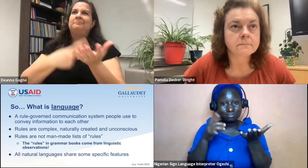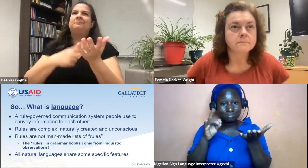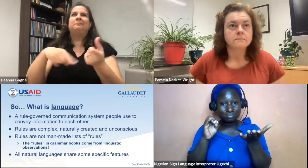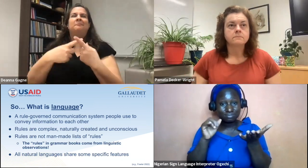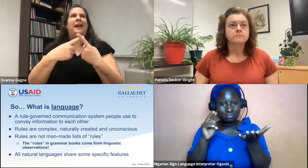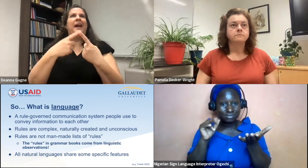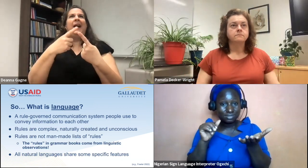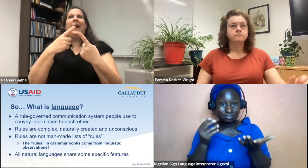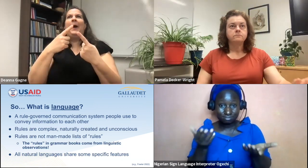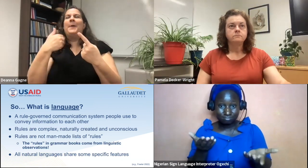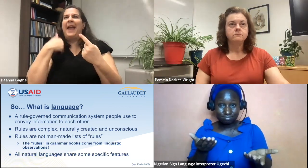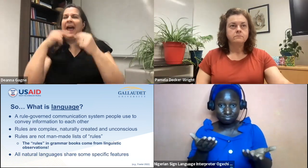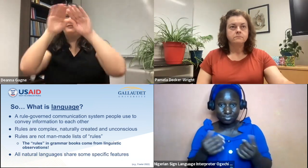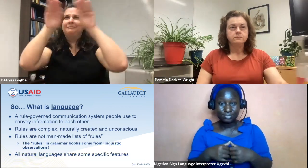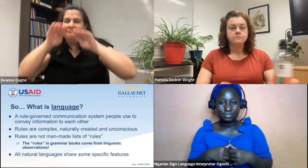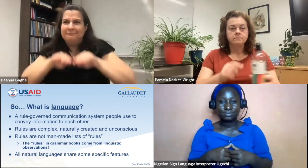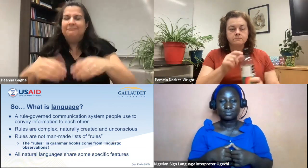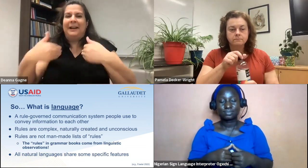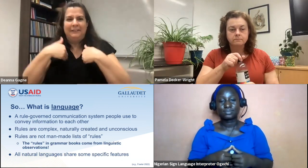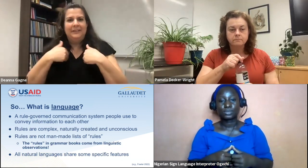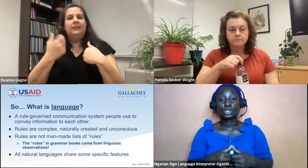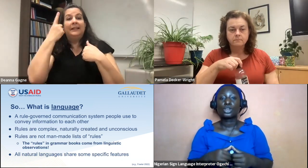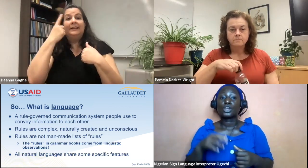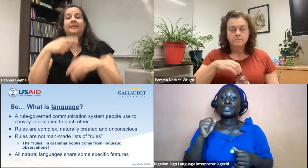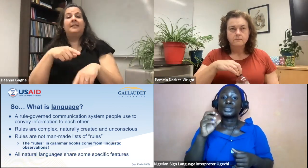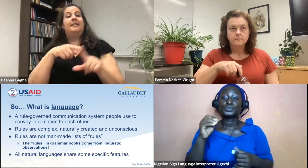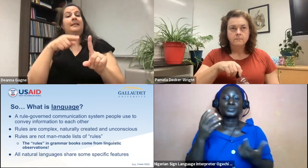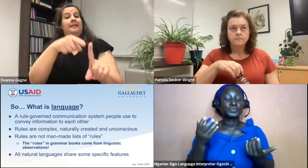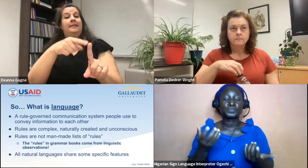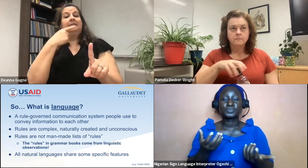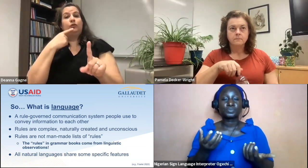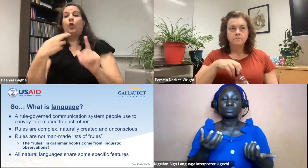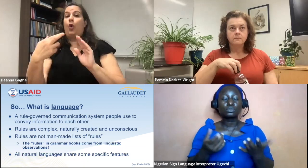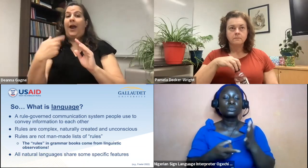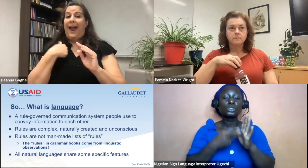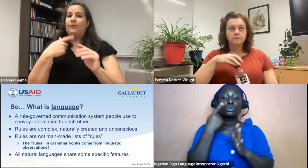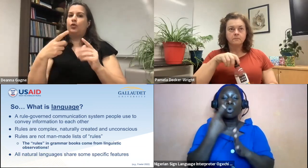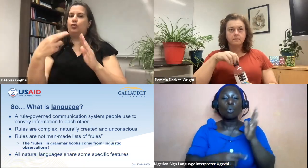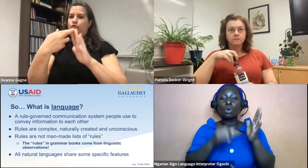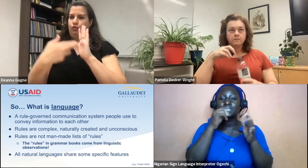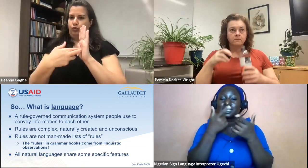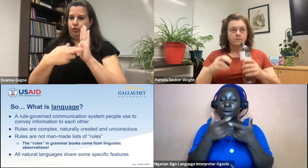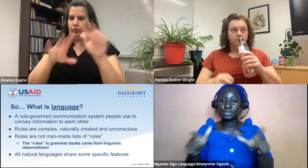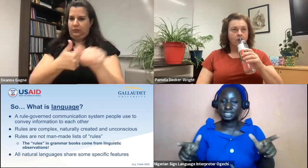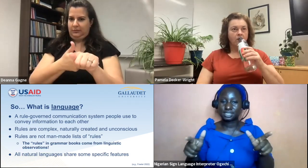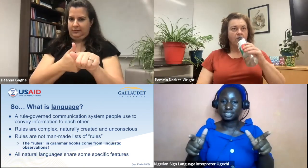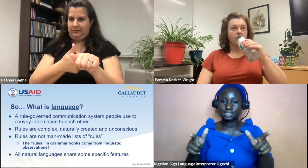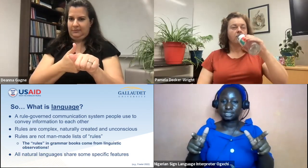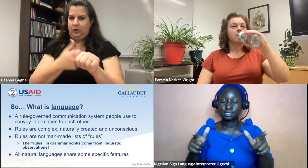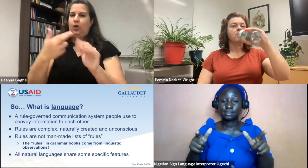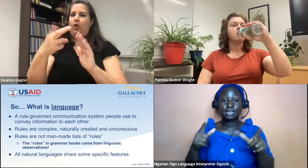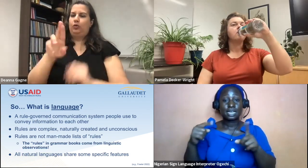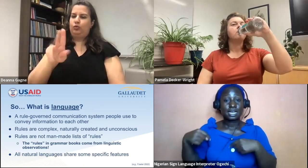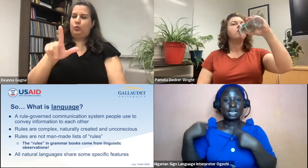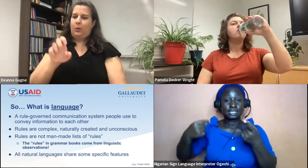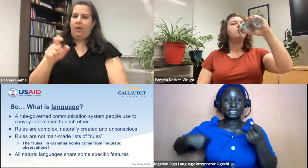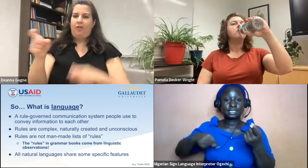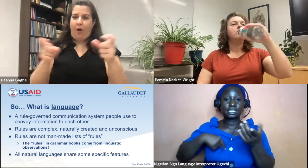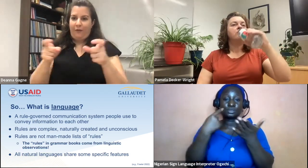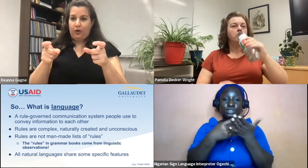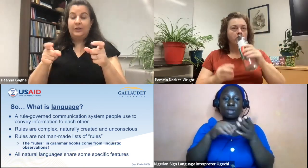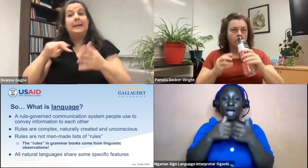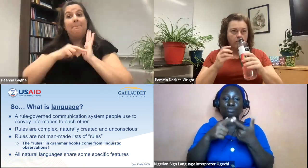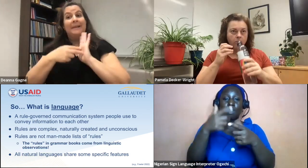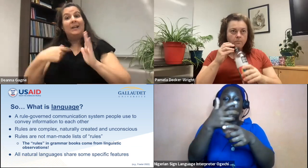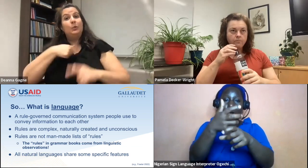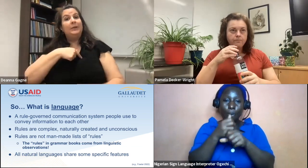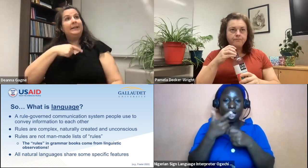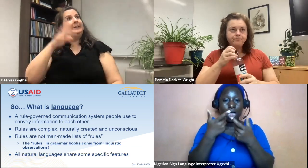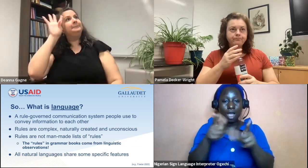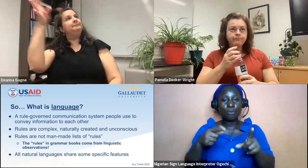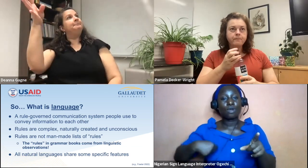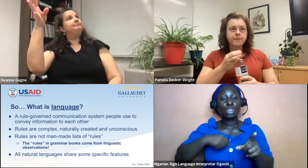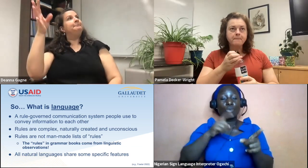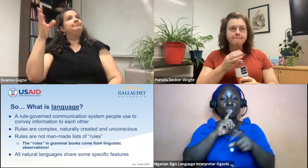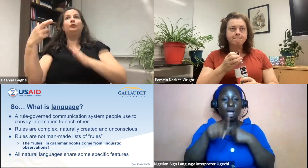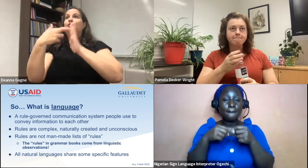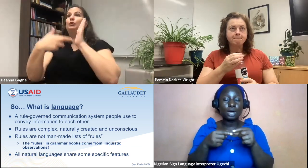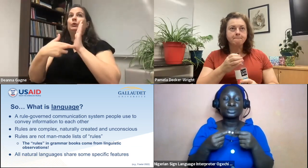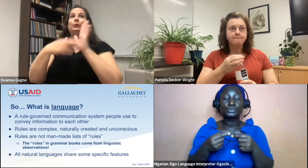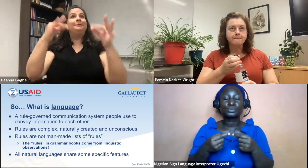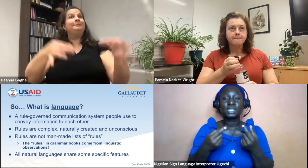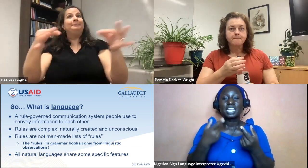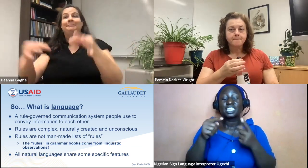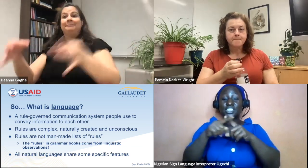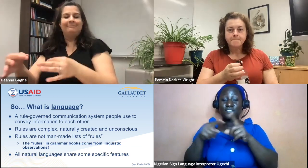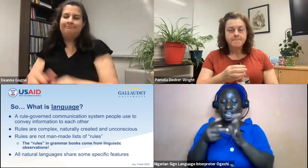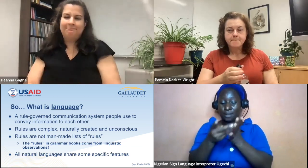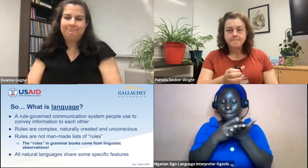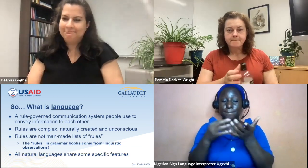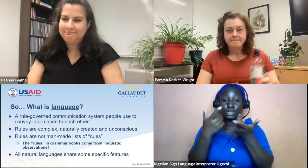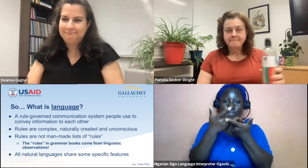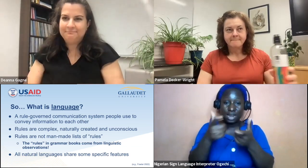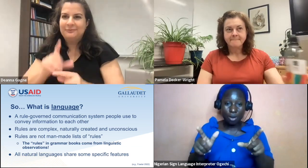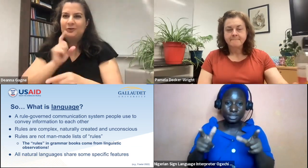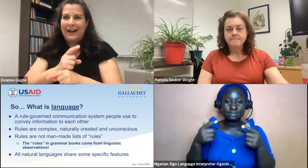So far? We've talked about how one acquires the language we've talked about the various parts of language and part that out. Let's also look at what it is. It's a rule governed system, not one with random rules created